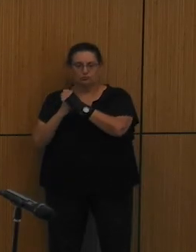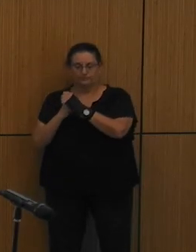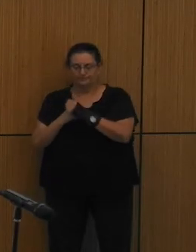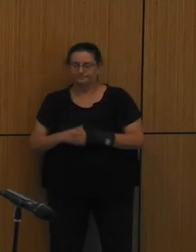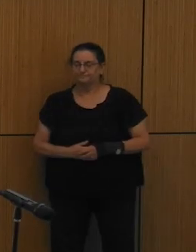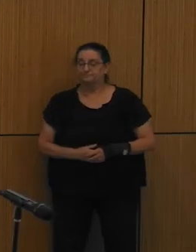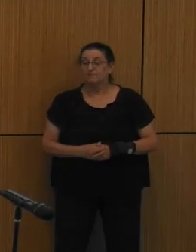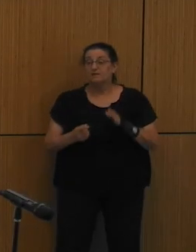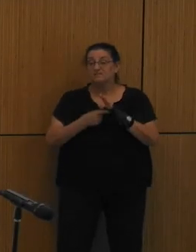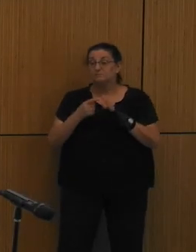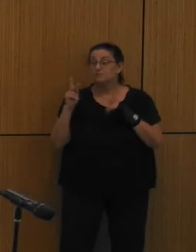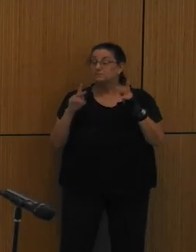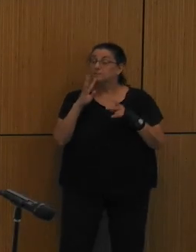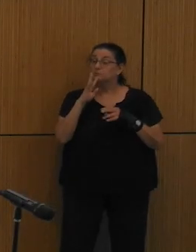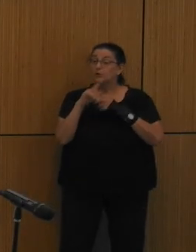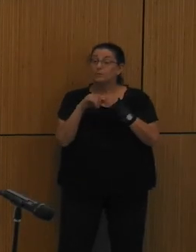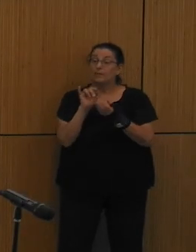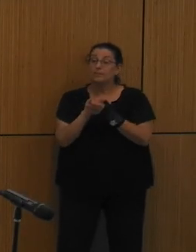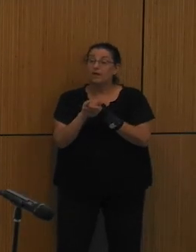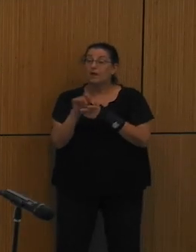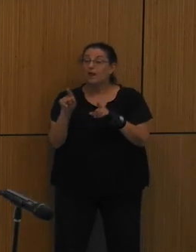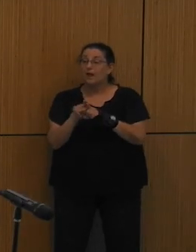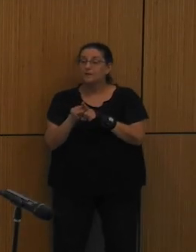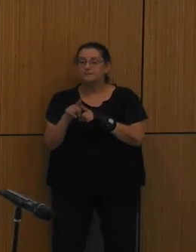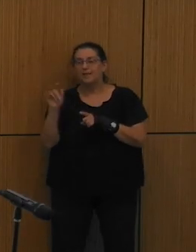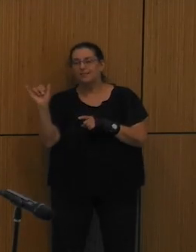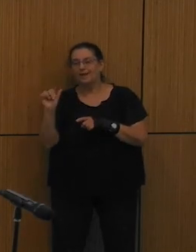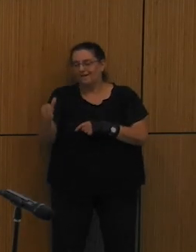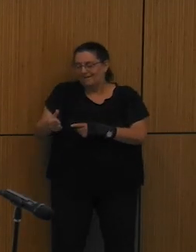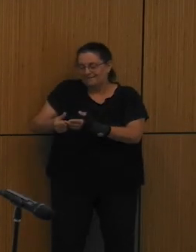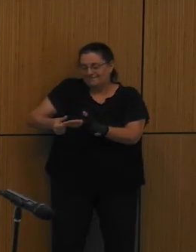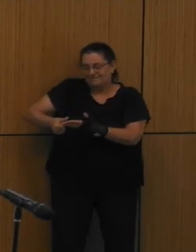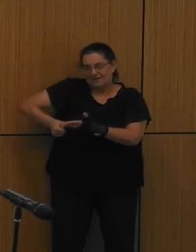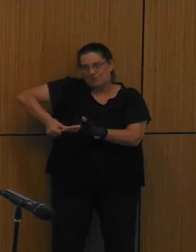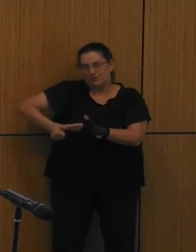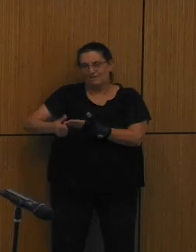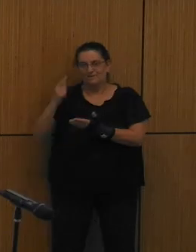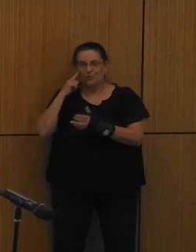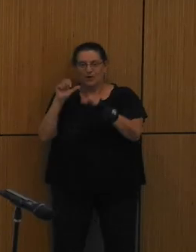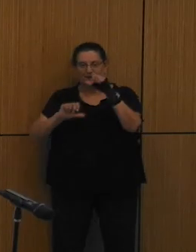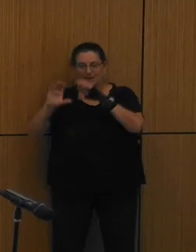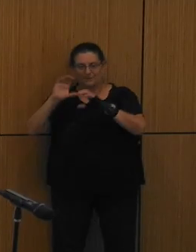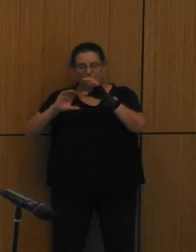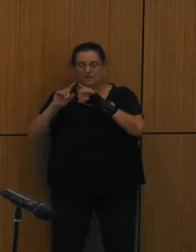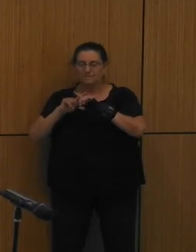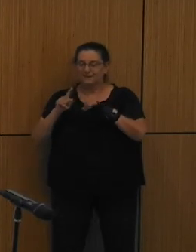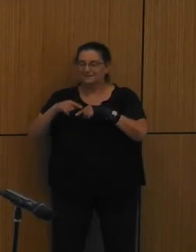Sometimes people will talk about this as a fingerprint for a chemical, although it depends very much what kind of mass spectrometer you're using.